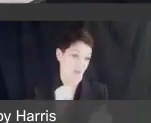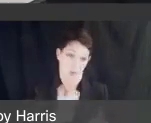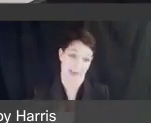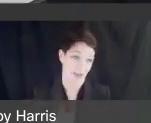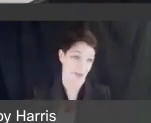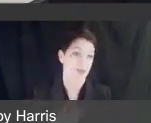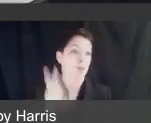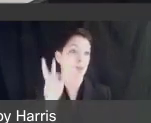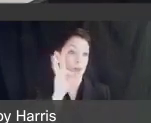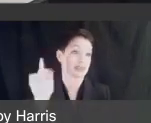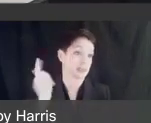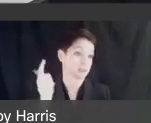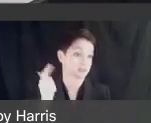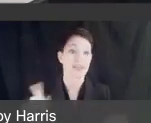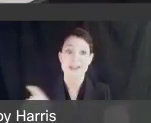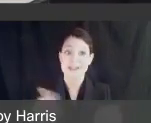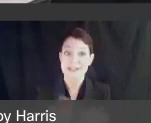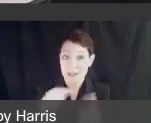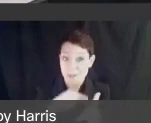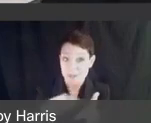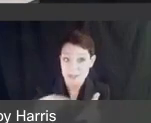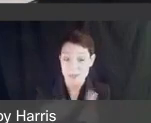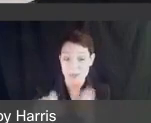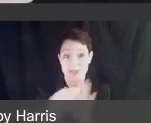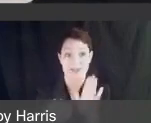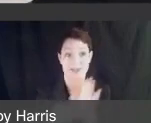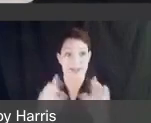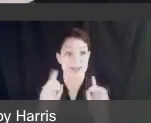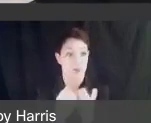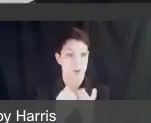In the same announcement this week, the State Health Department issued an order stating that all